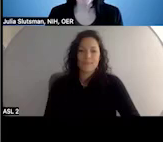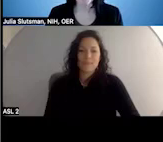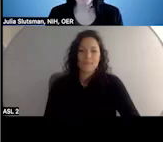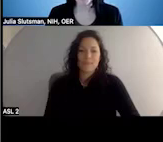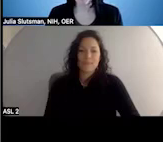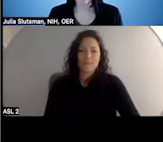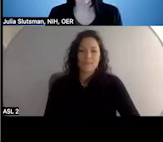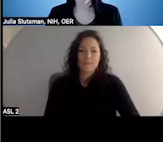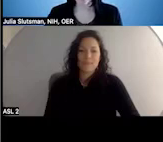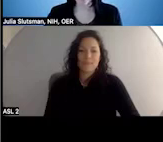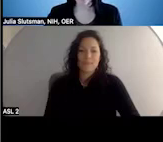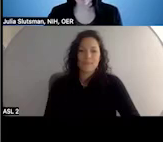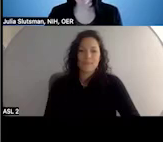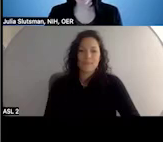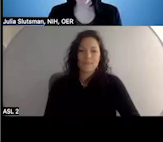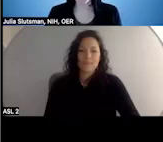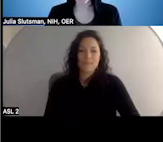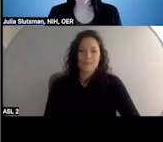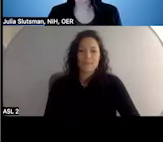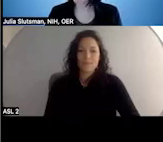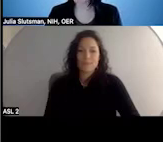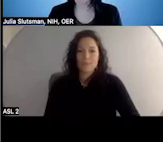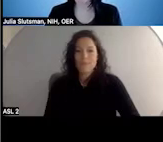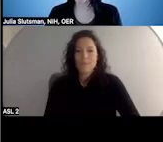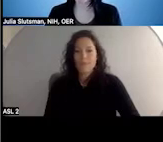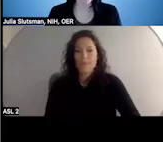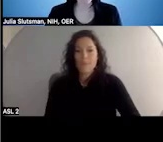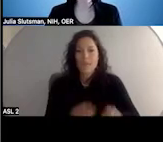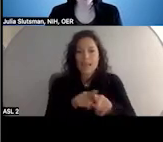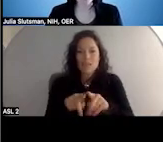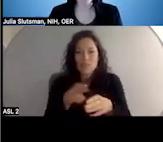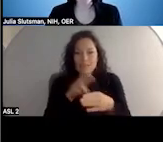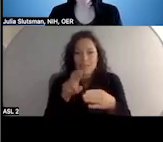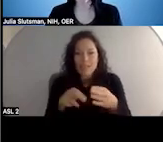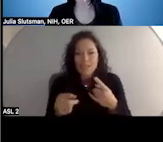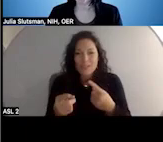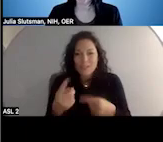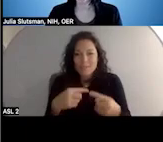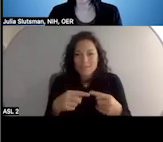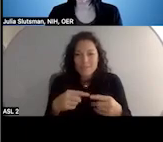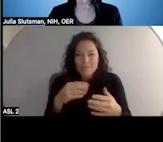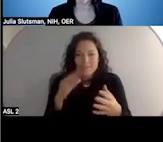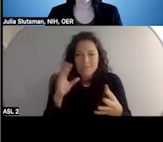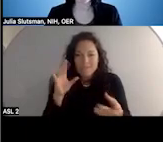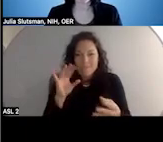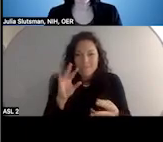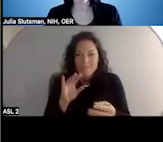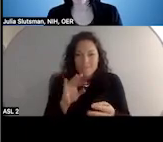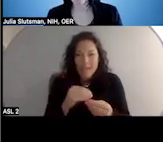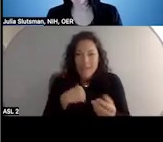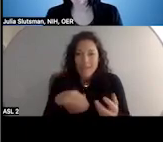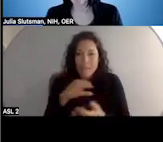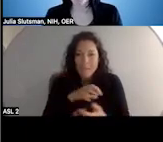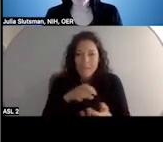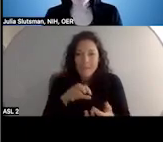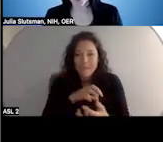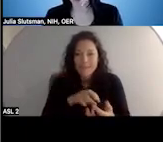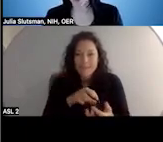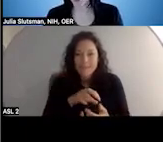So just looking for ... As the results are coming in, it looks like we have a really nice mix of groups today for this presentation,